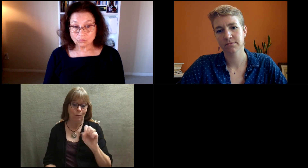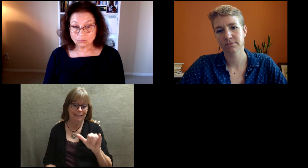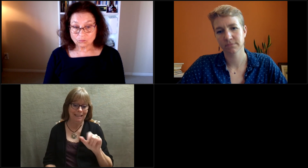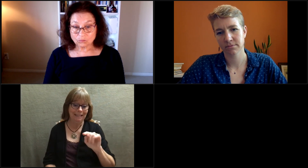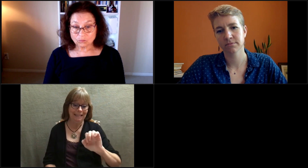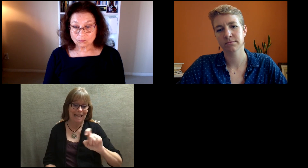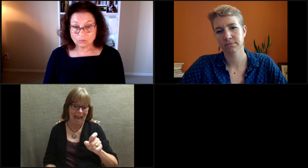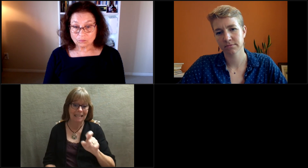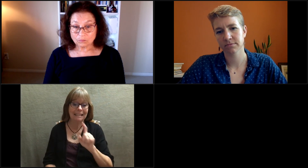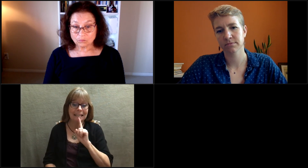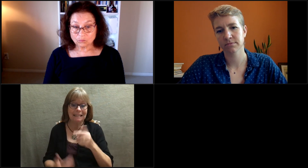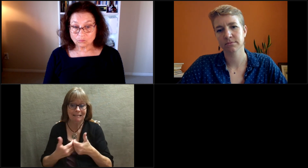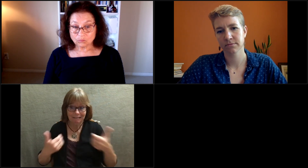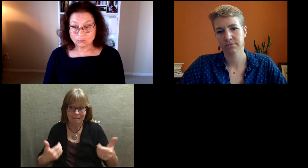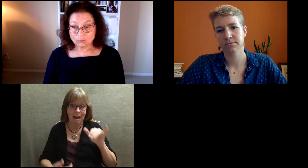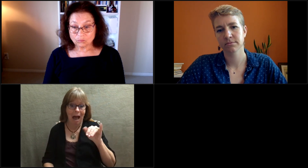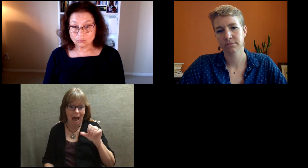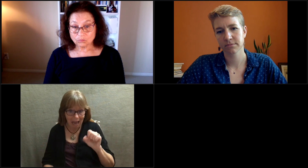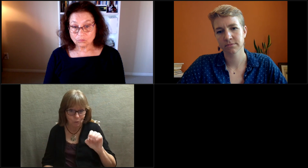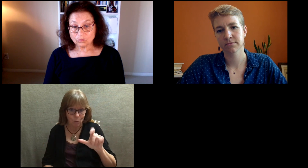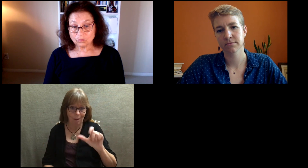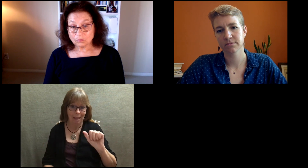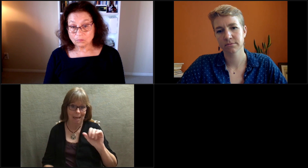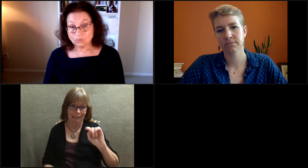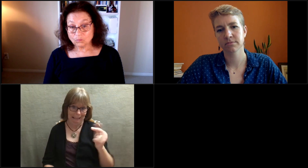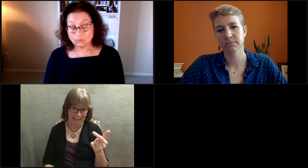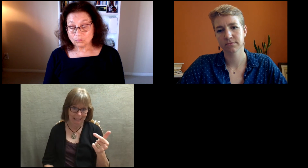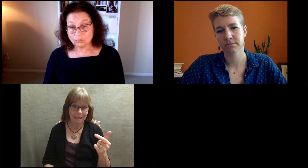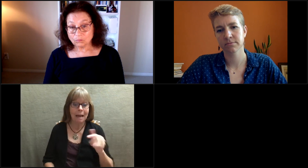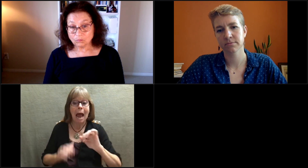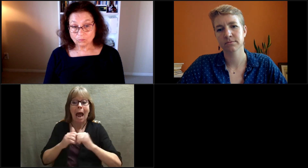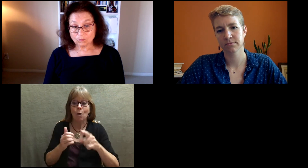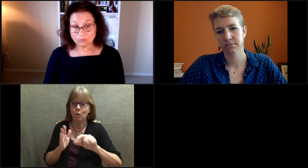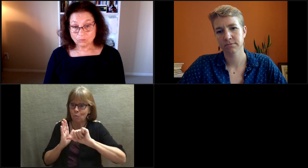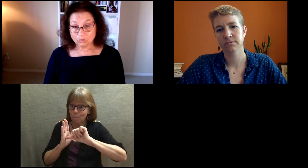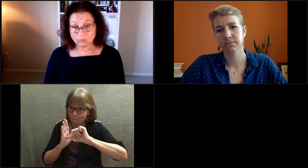And so, the marker of tense is a free morpheme